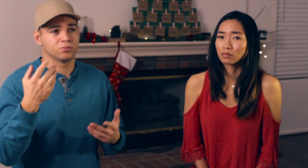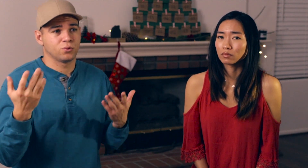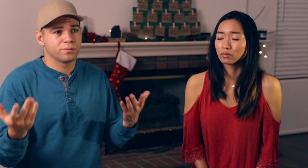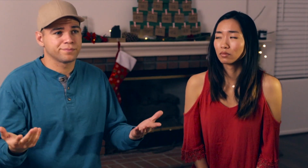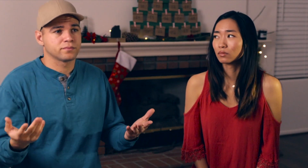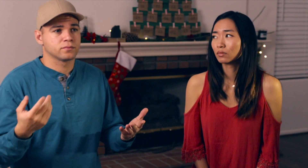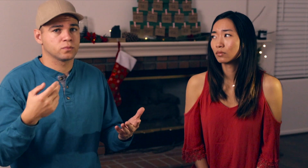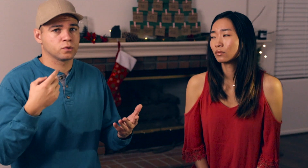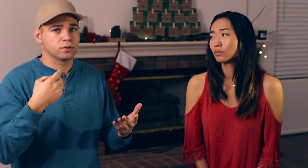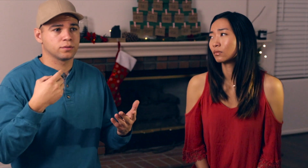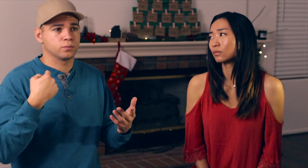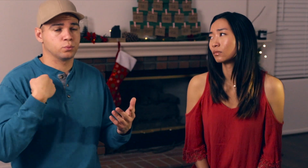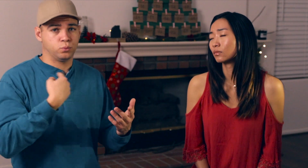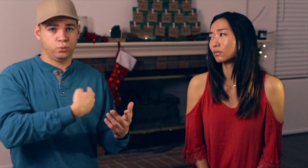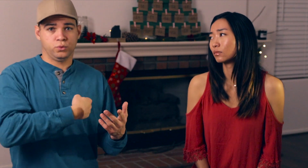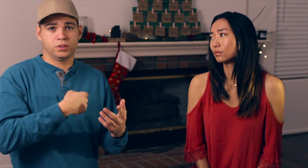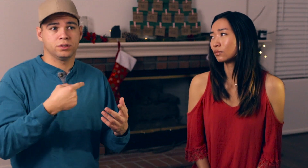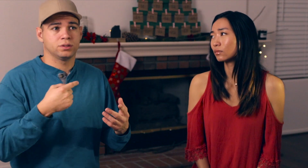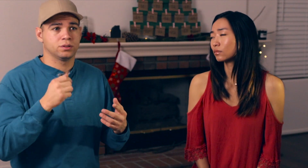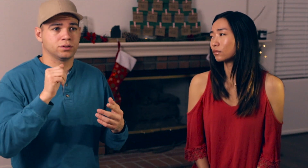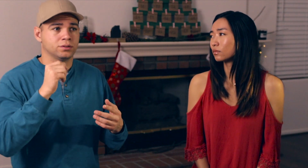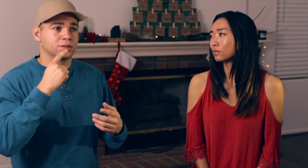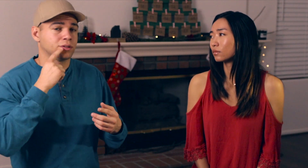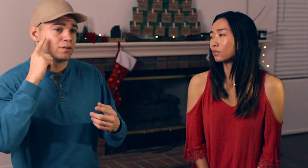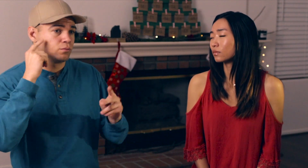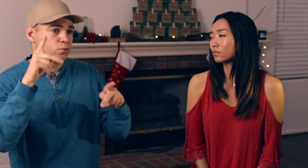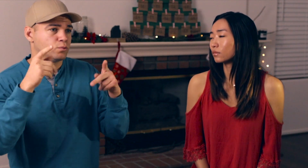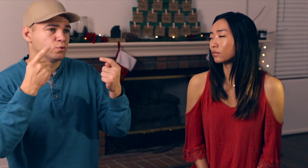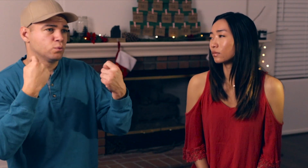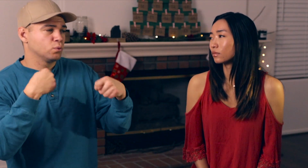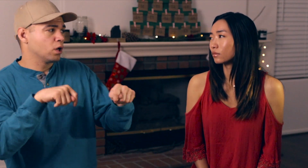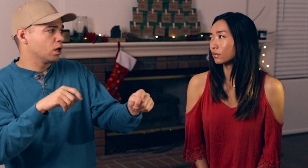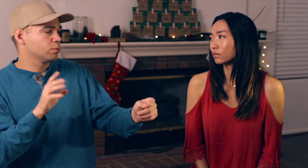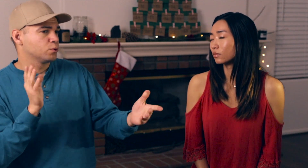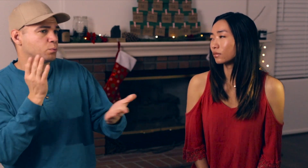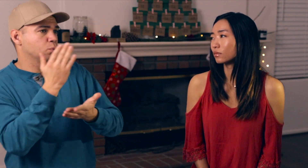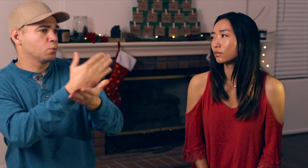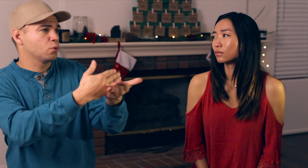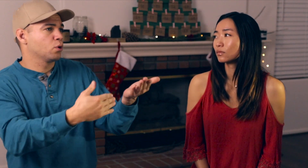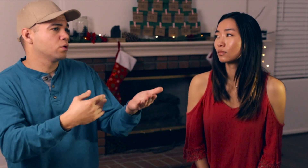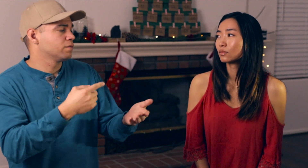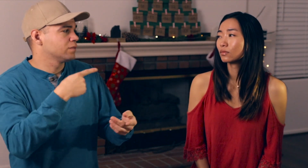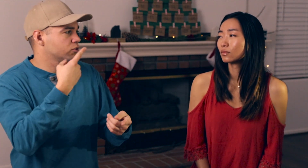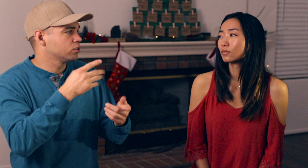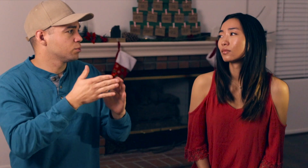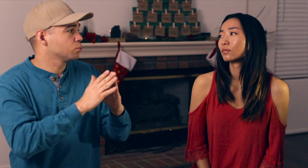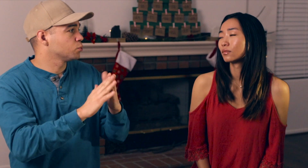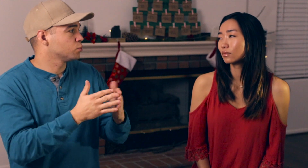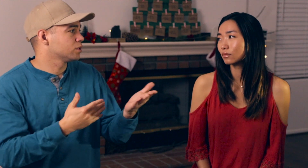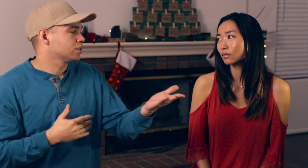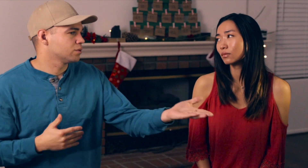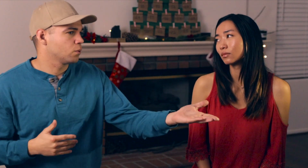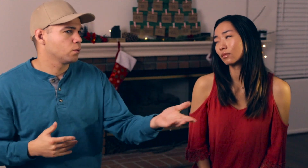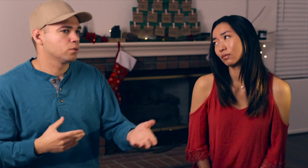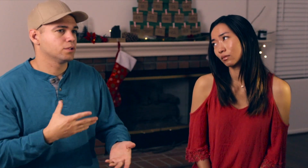because you know we, deaf people, try to be part of the hearing community